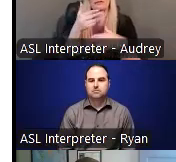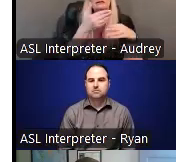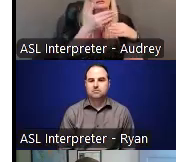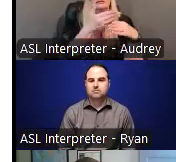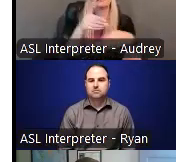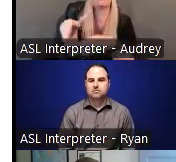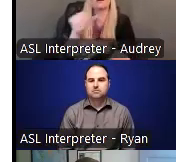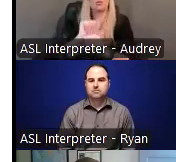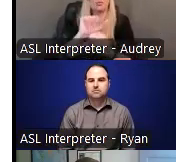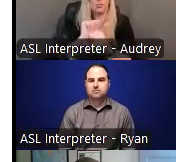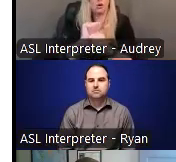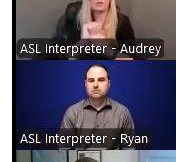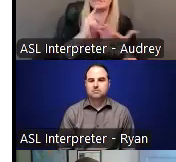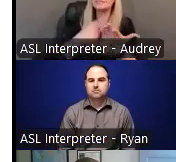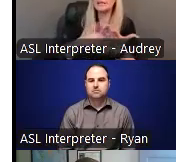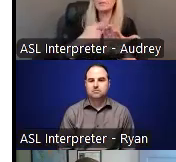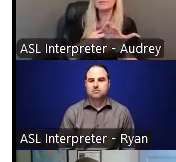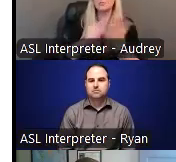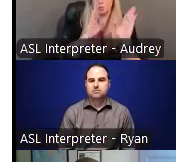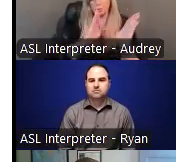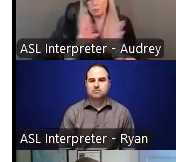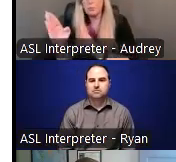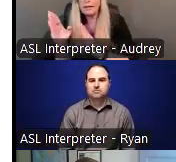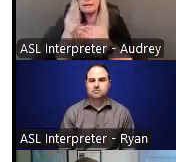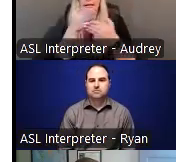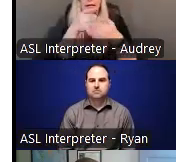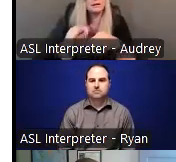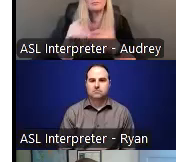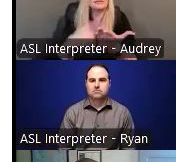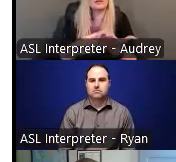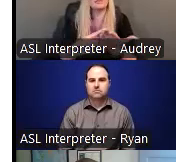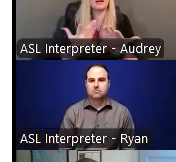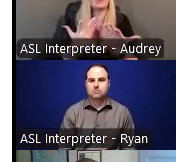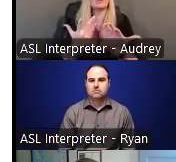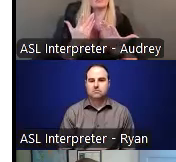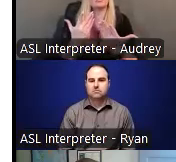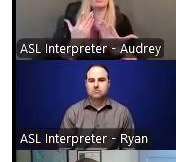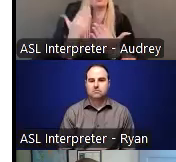either intentionally or unintentionally. We got to know each other. So we'd be like, well I read this